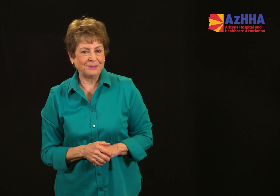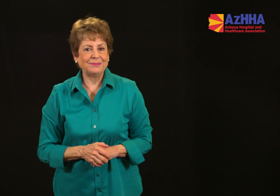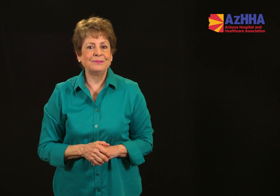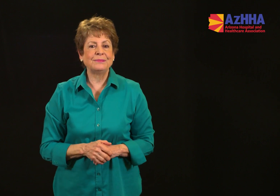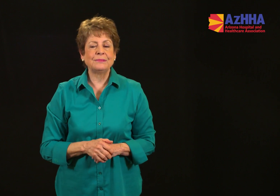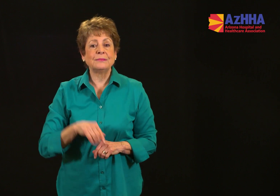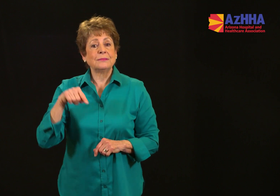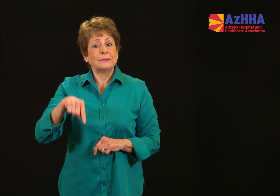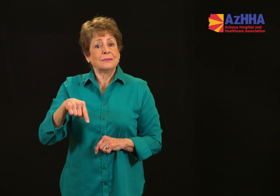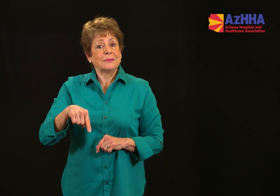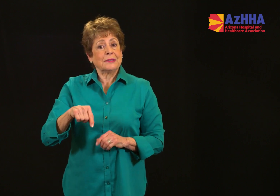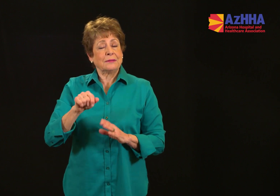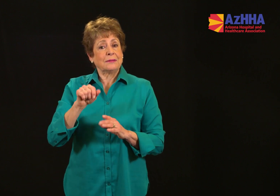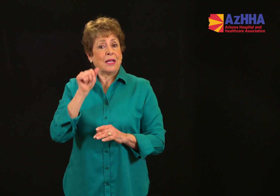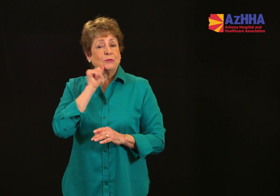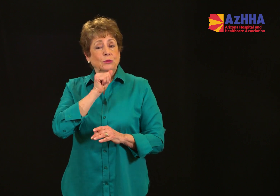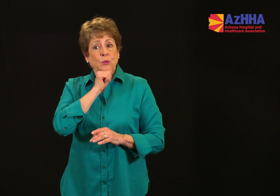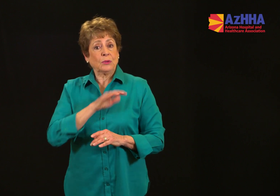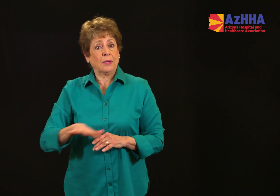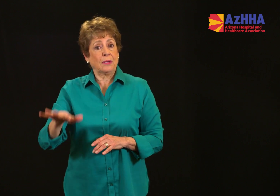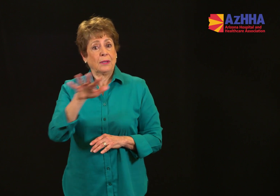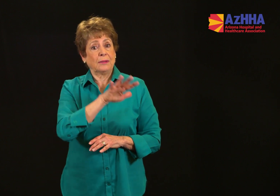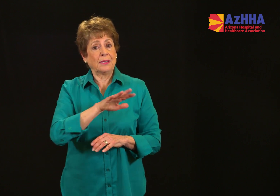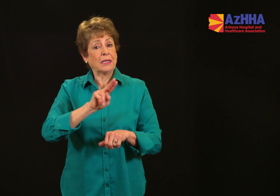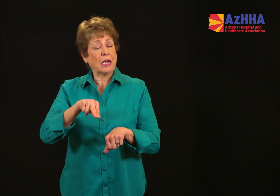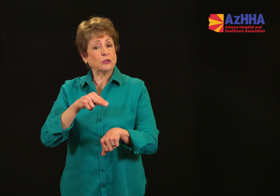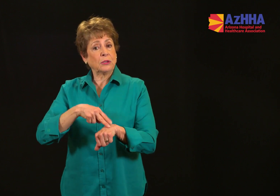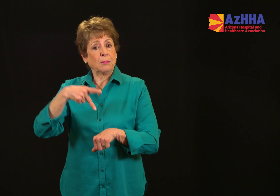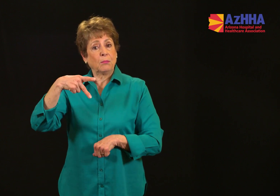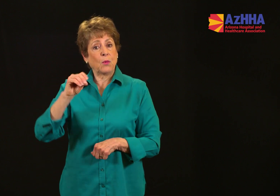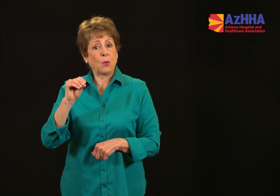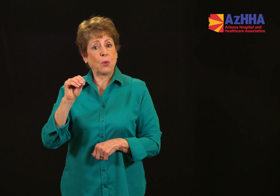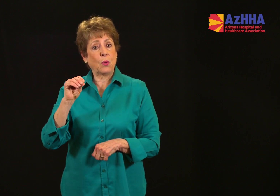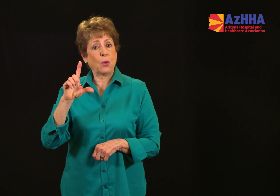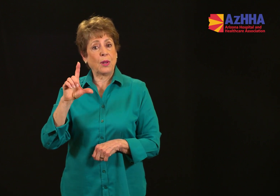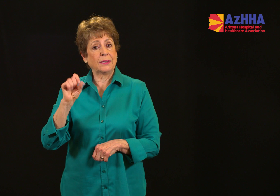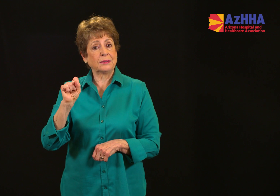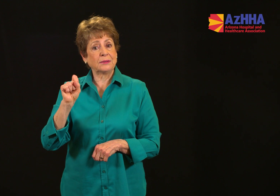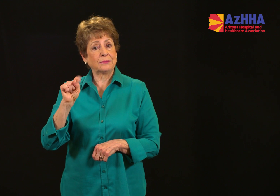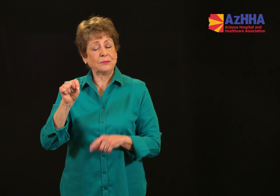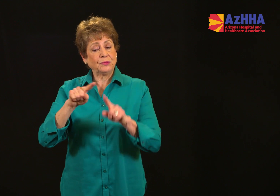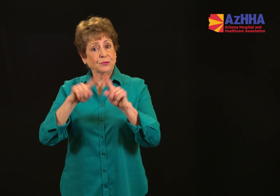In the state of Arizona, the National POLST form needs to be attached to a healthcare